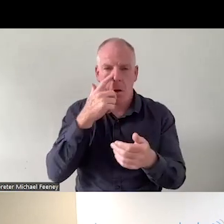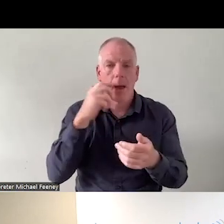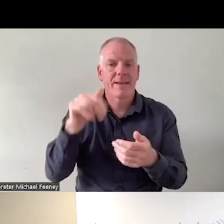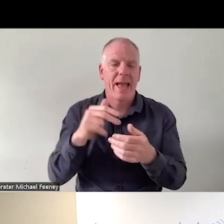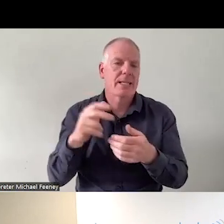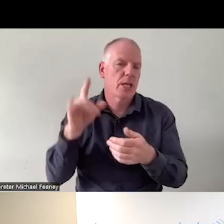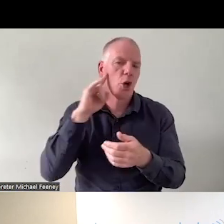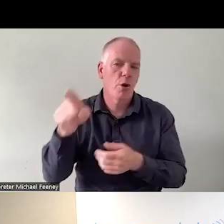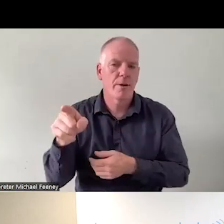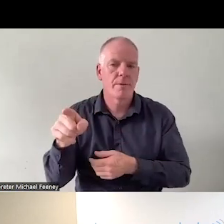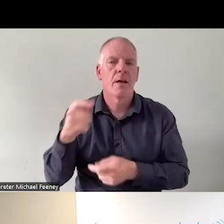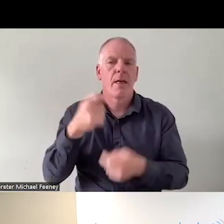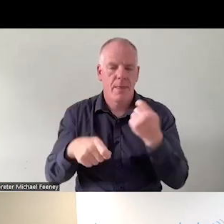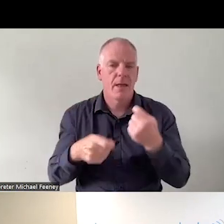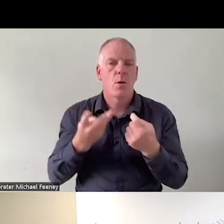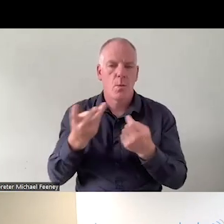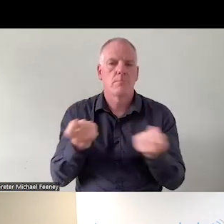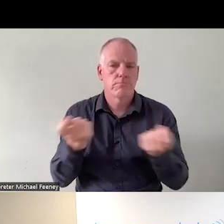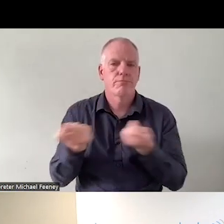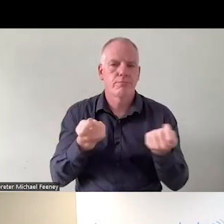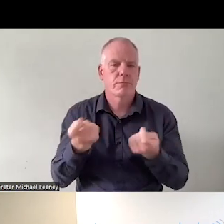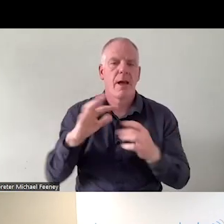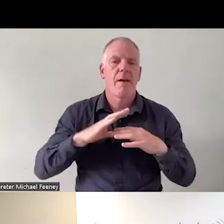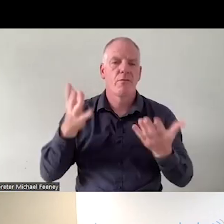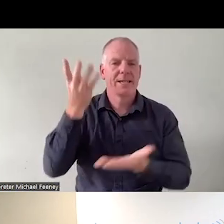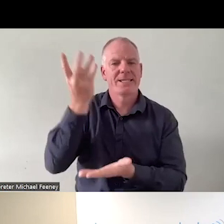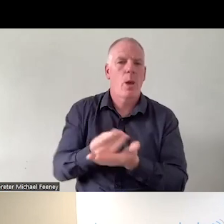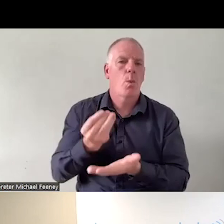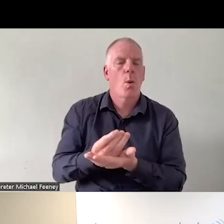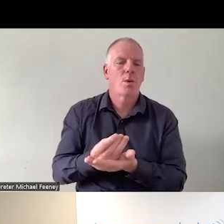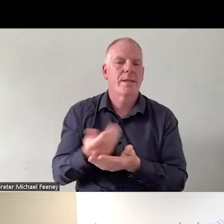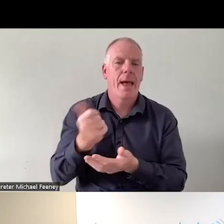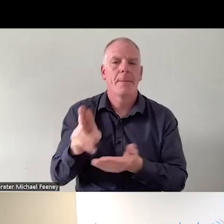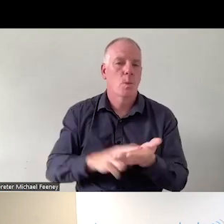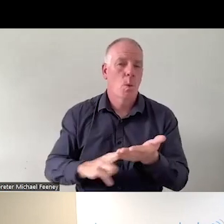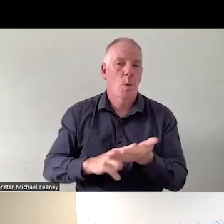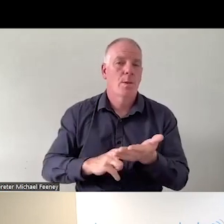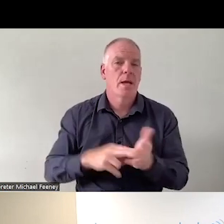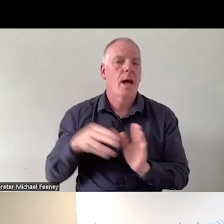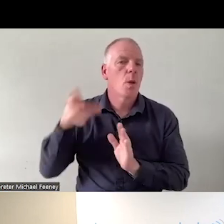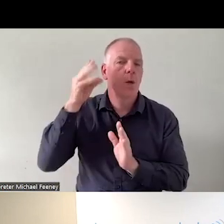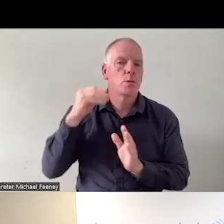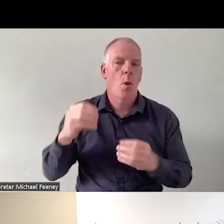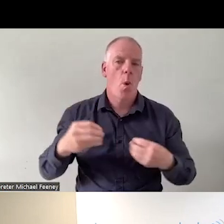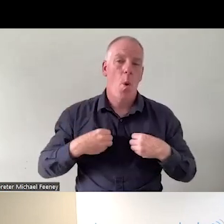They run a free-to-download app, and then listen using their own choice of headphones.